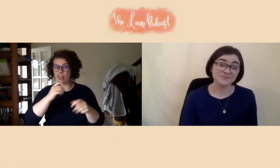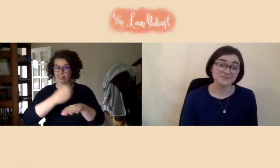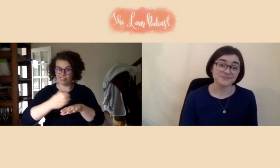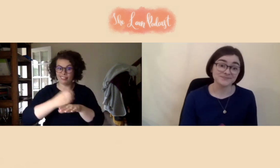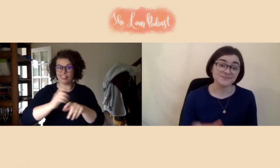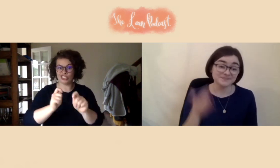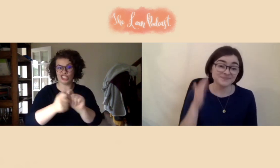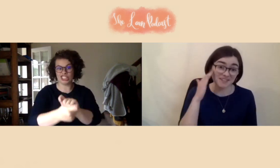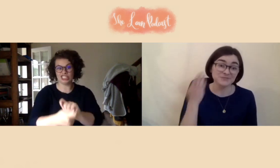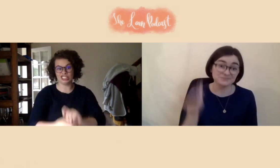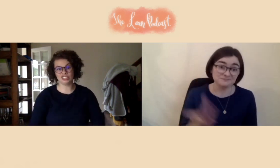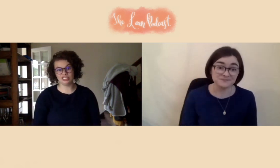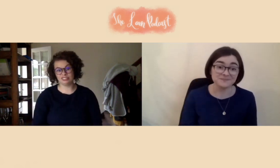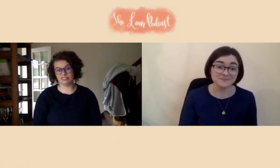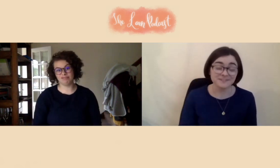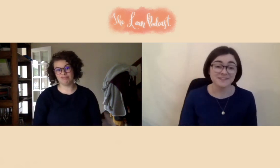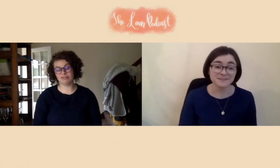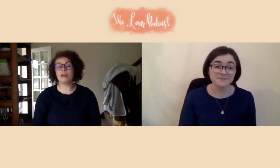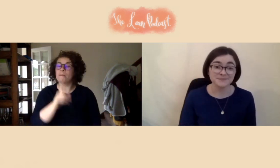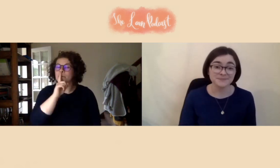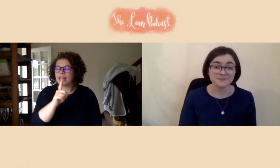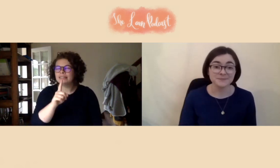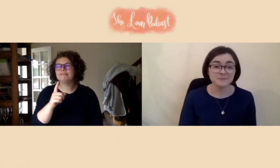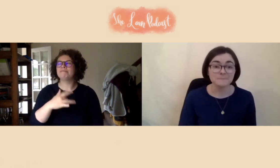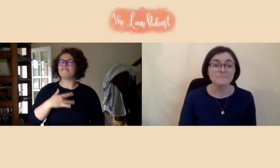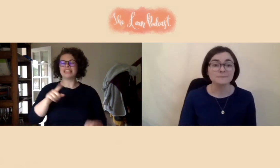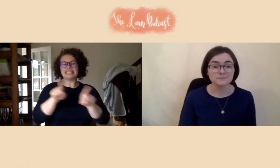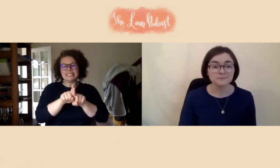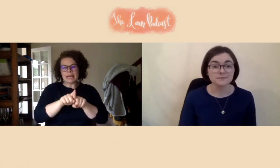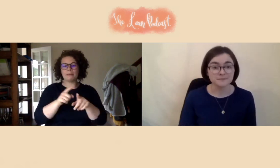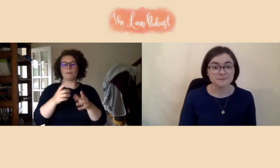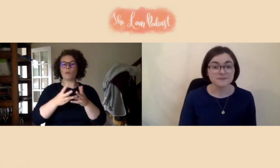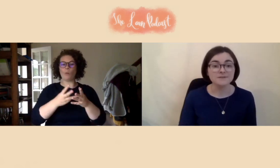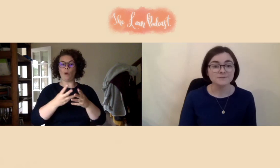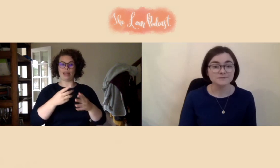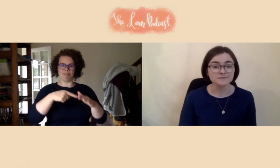But I mean, we do it in the real world, as well, onsite, we do these adaptations,